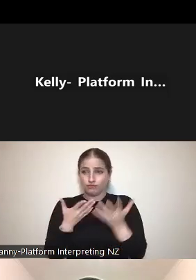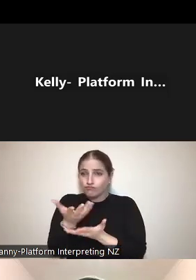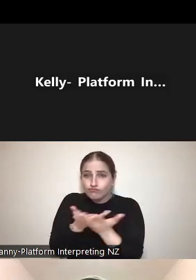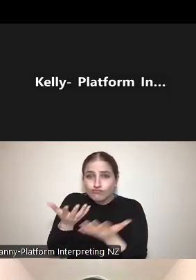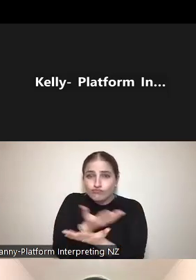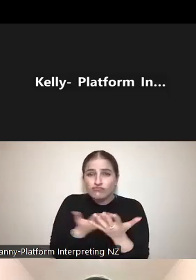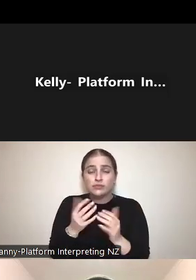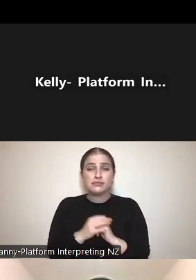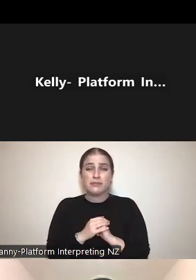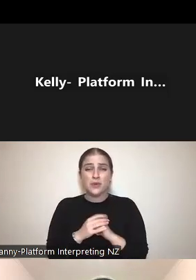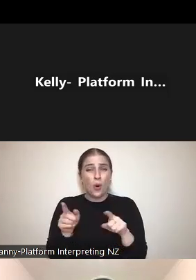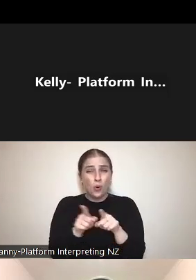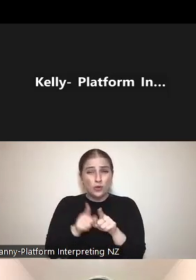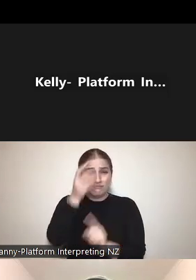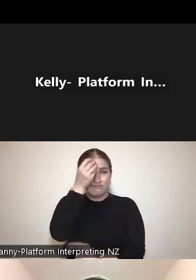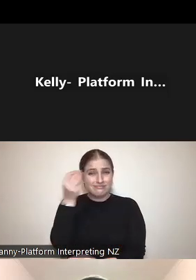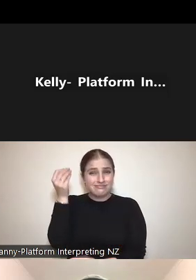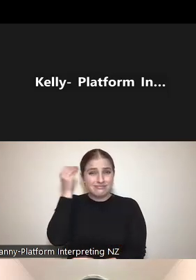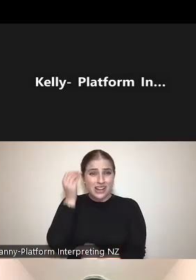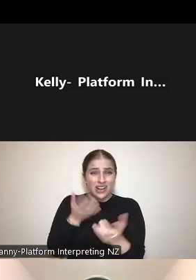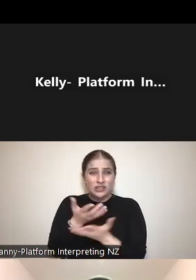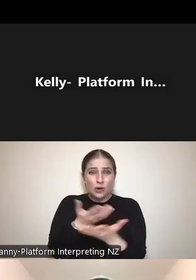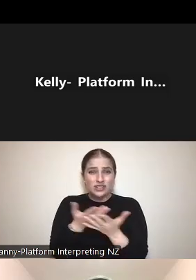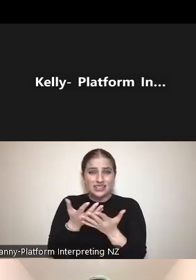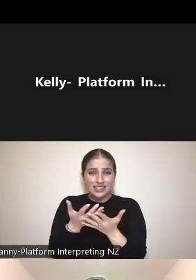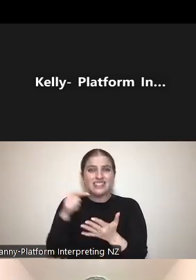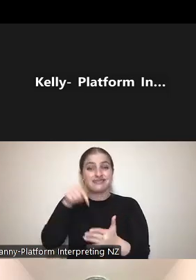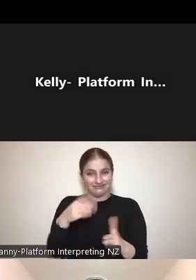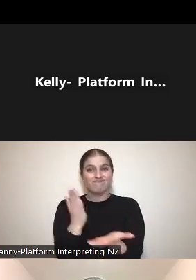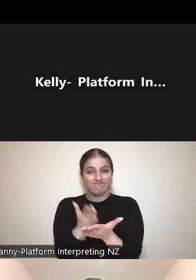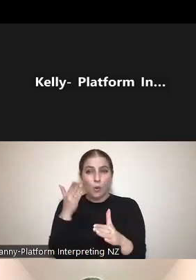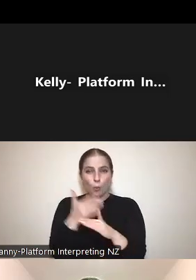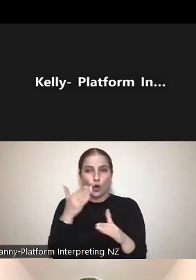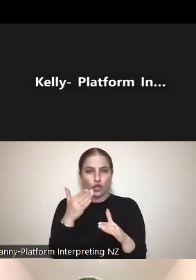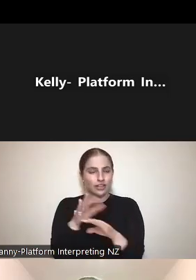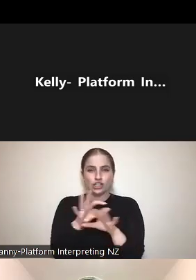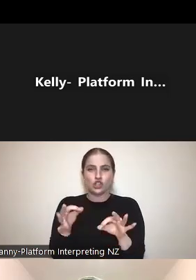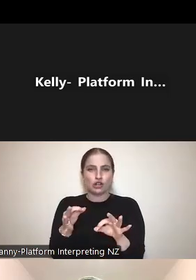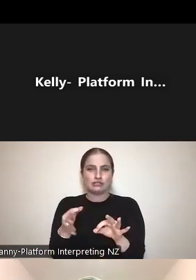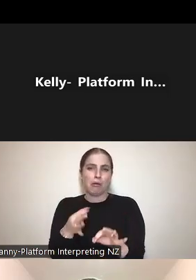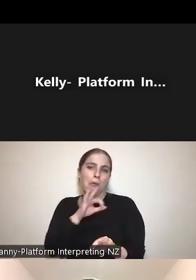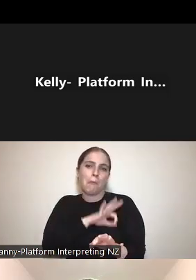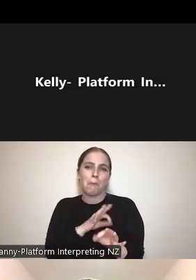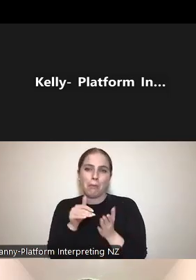and it's not the role of the artist to be the educator, unless you're asking them about their specific requirements.